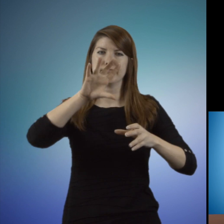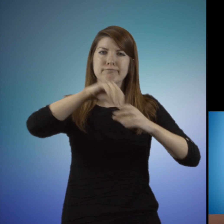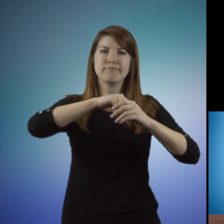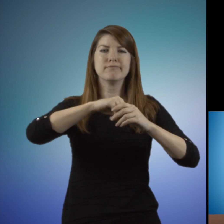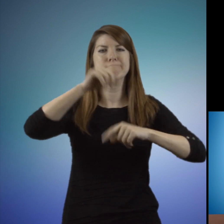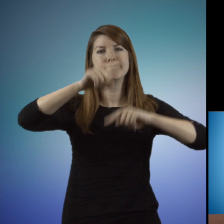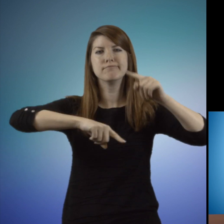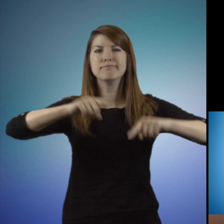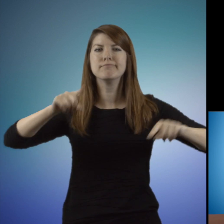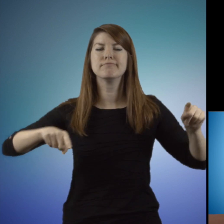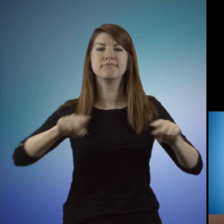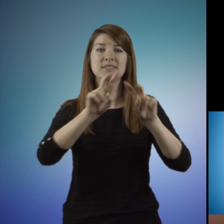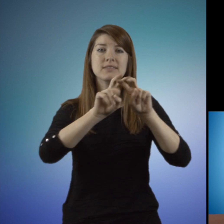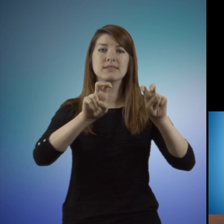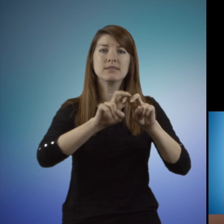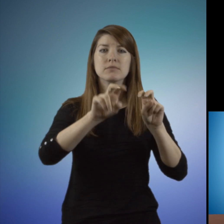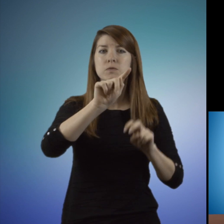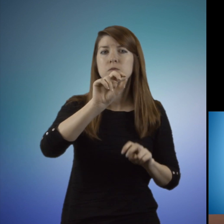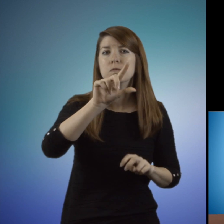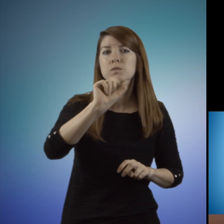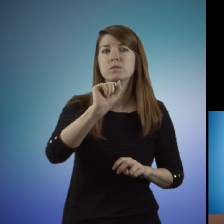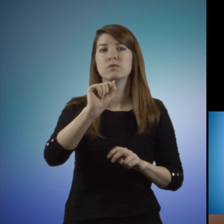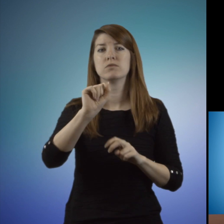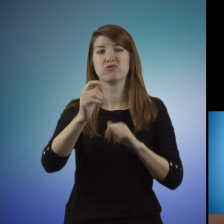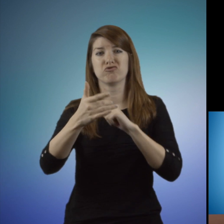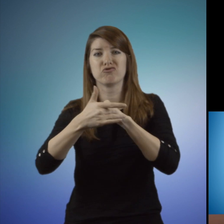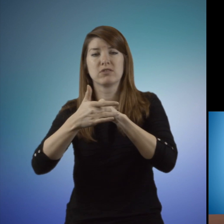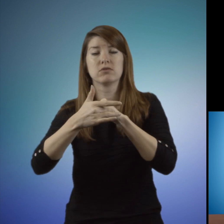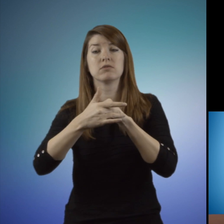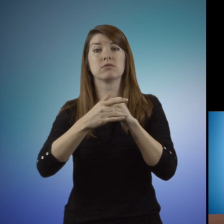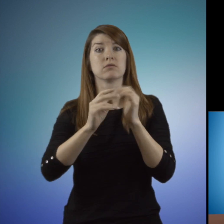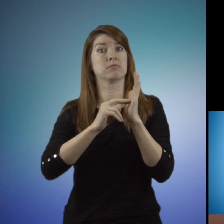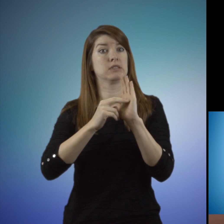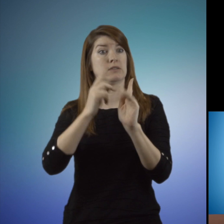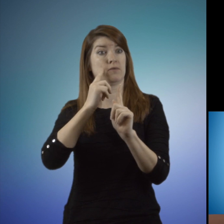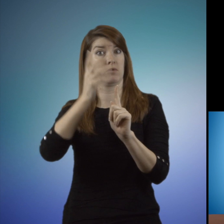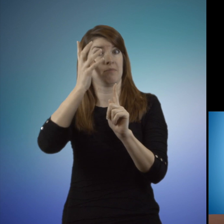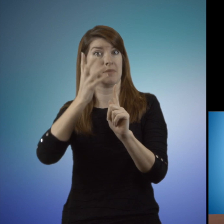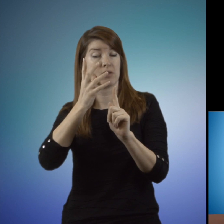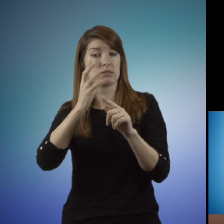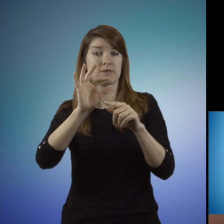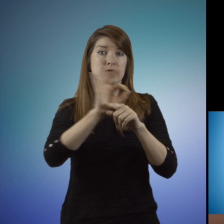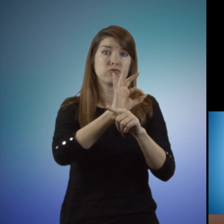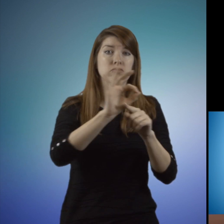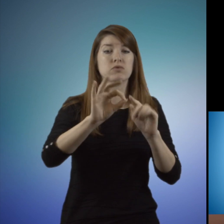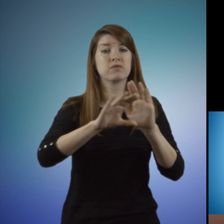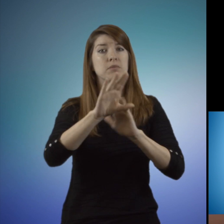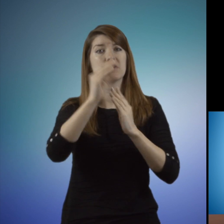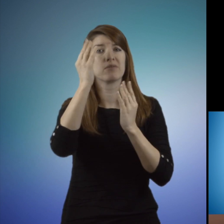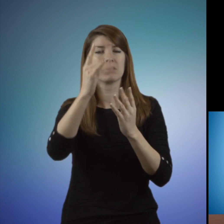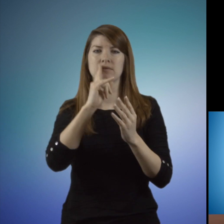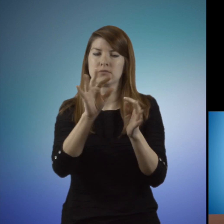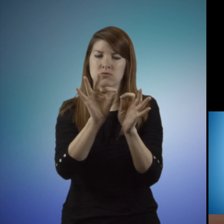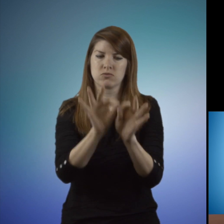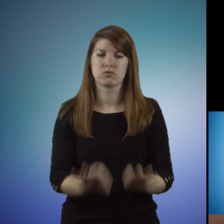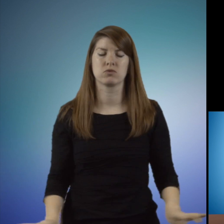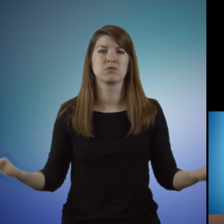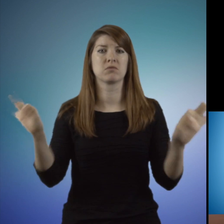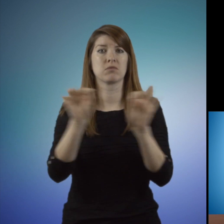So, for parents, the functional and developmental information is really critical because you provide much of that information based on surveys